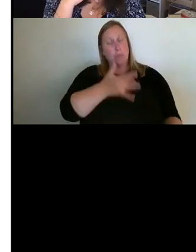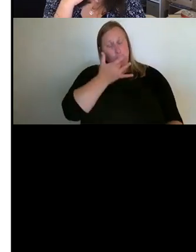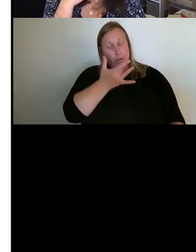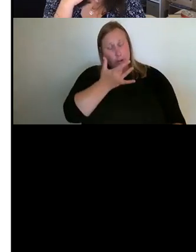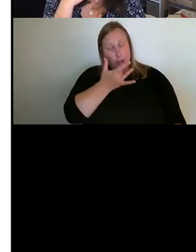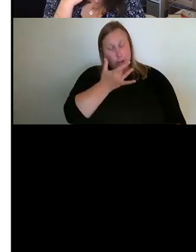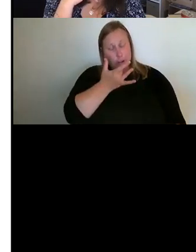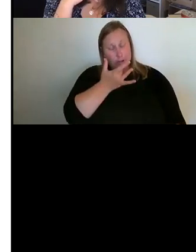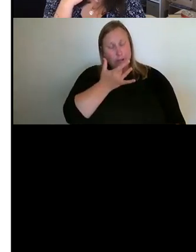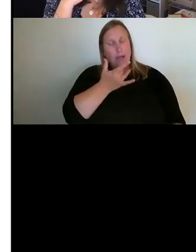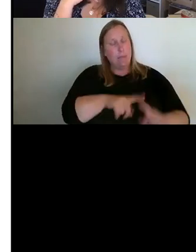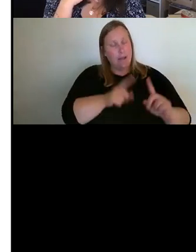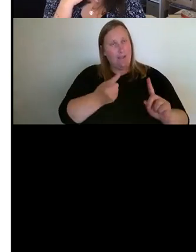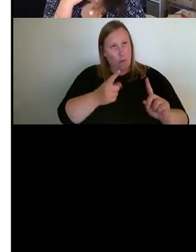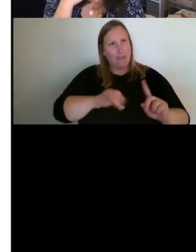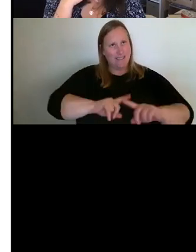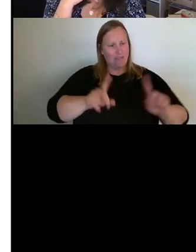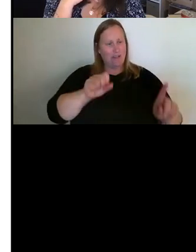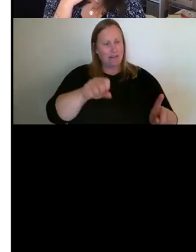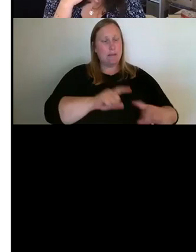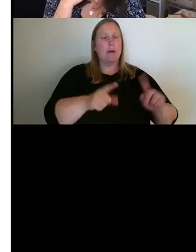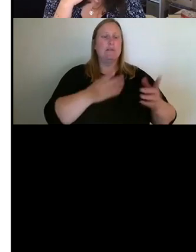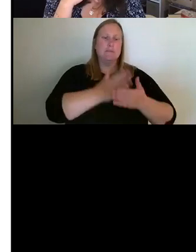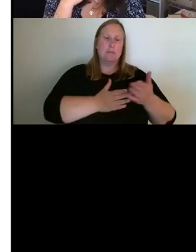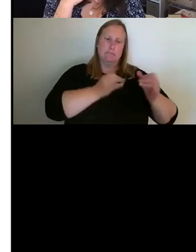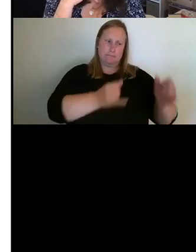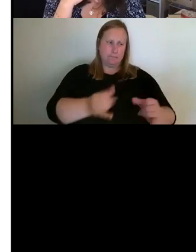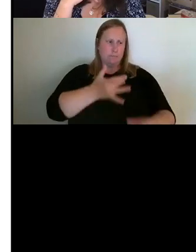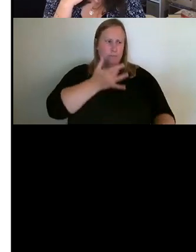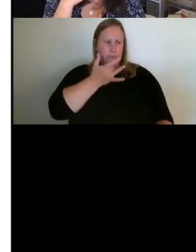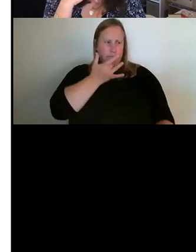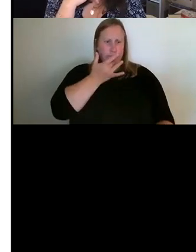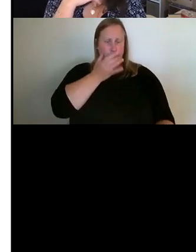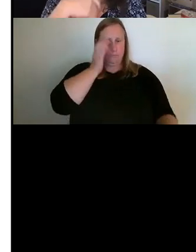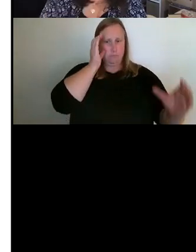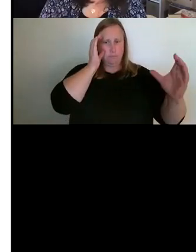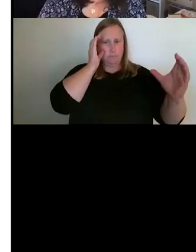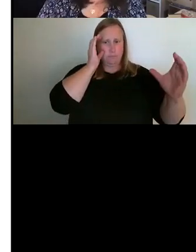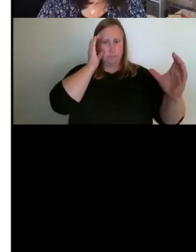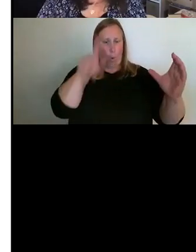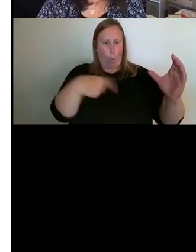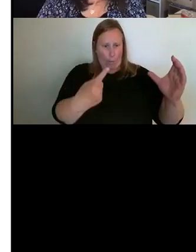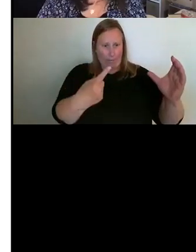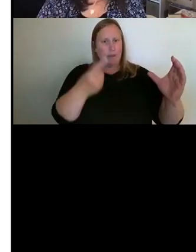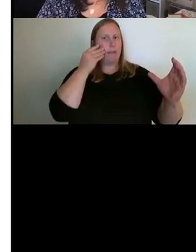everyone is different, but some individuals may prefer just to listen and respond later.